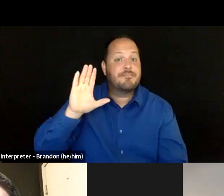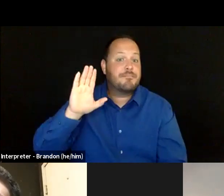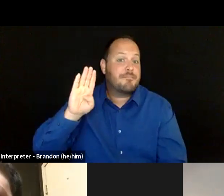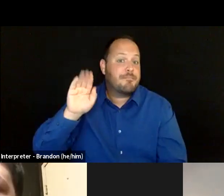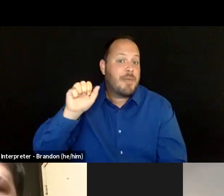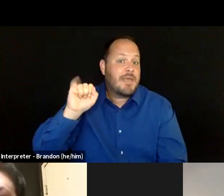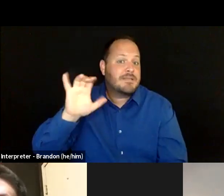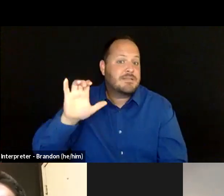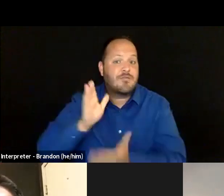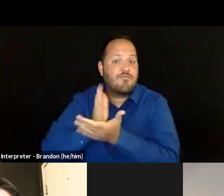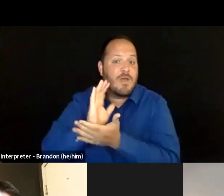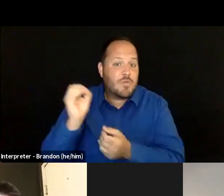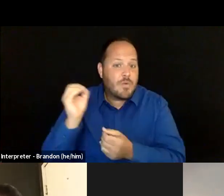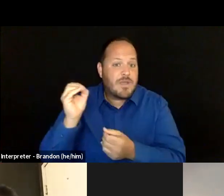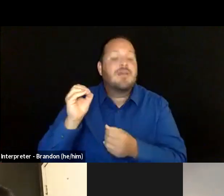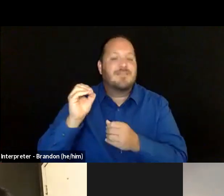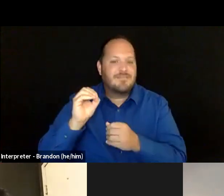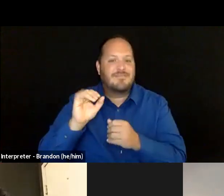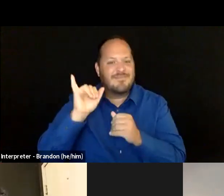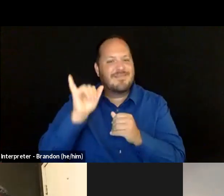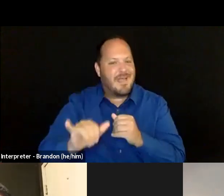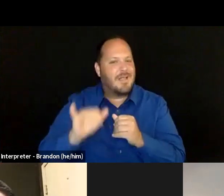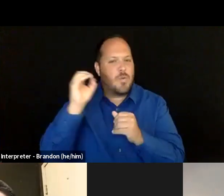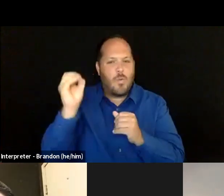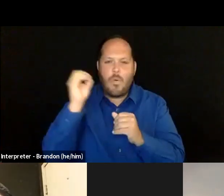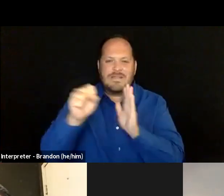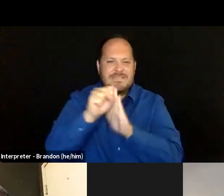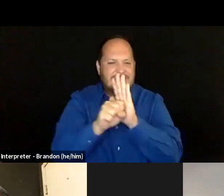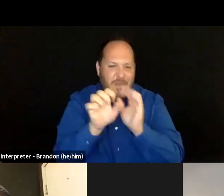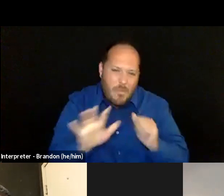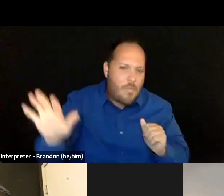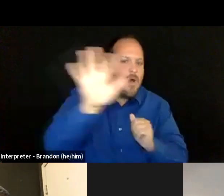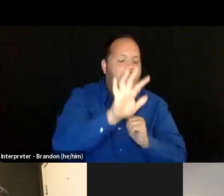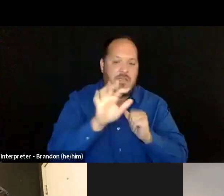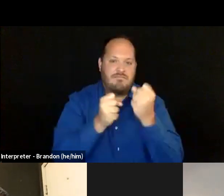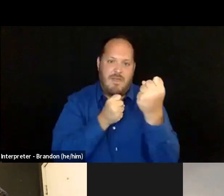helping communities organize campaigns on LGBT issues and